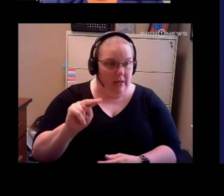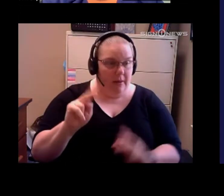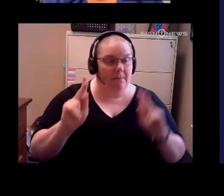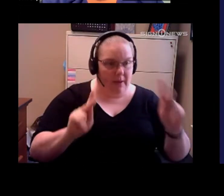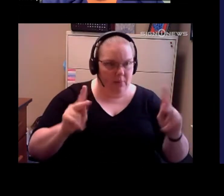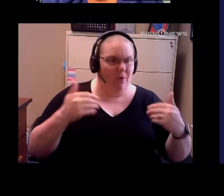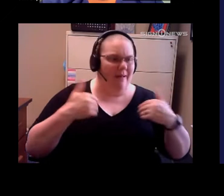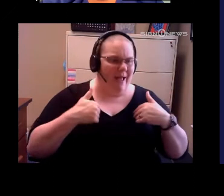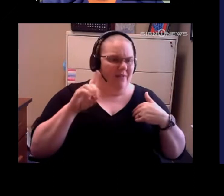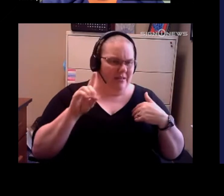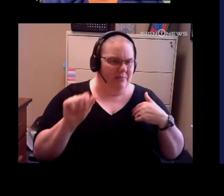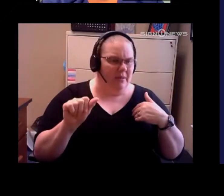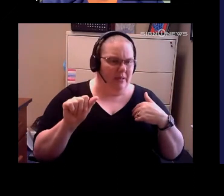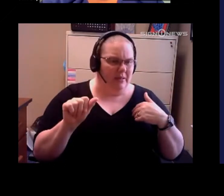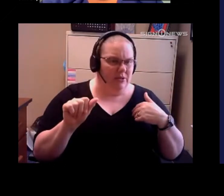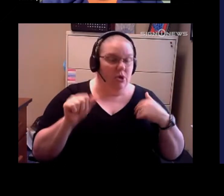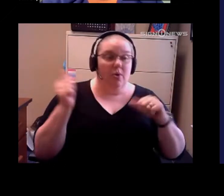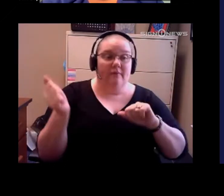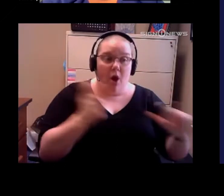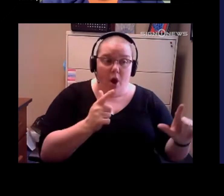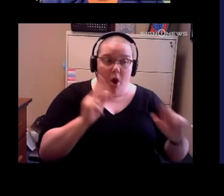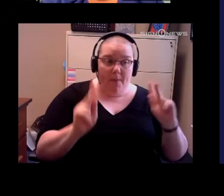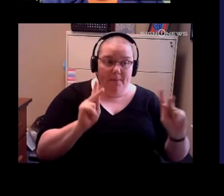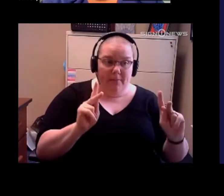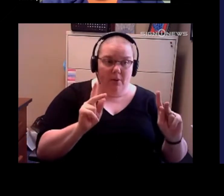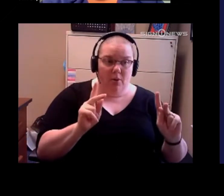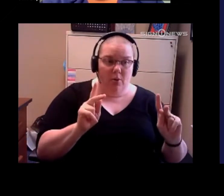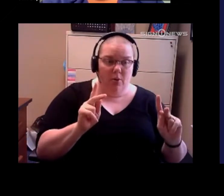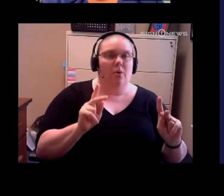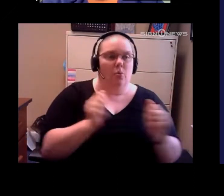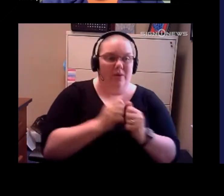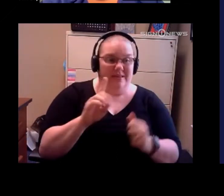we if everyone with a disability thinks about really what would make their communities better